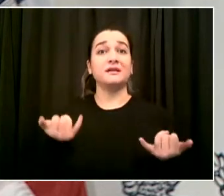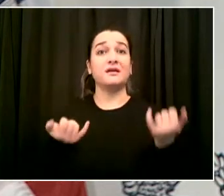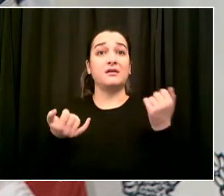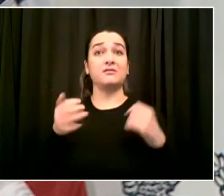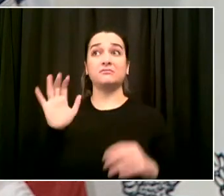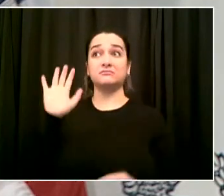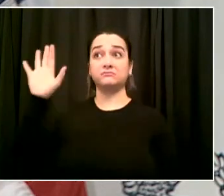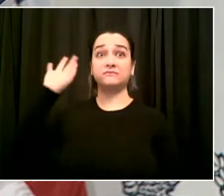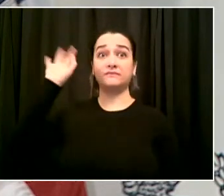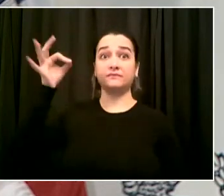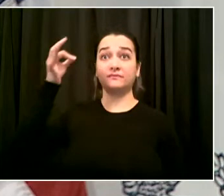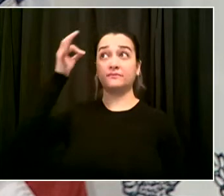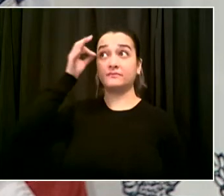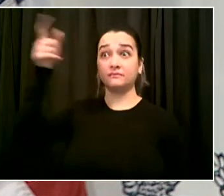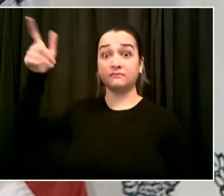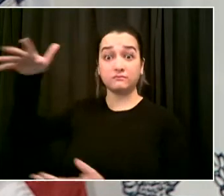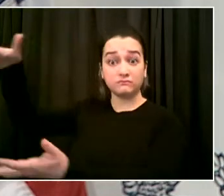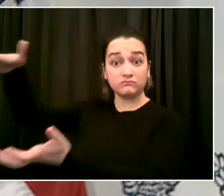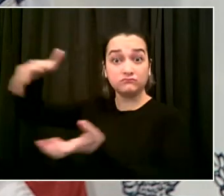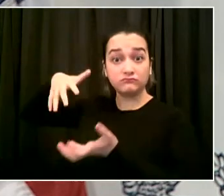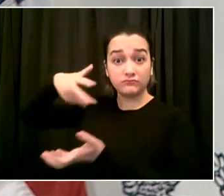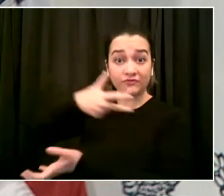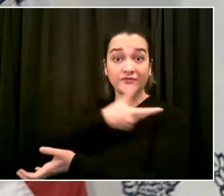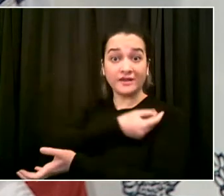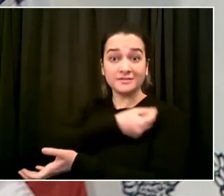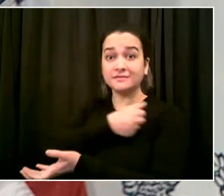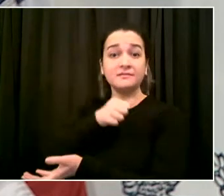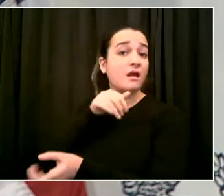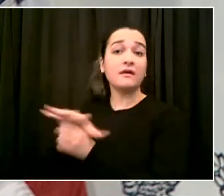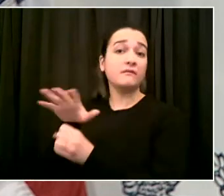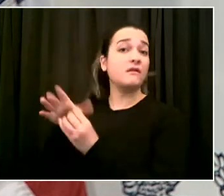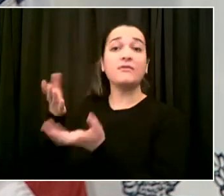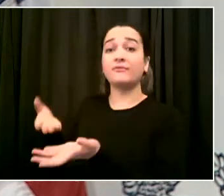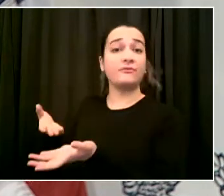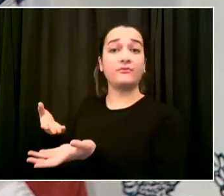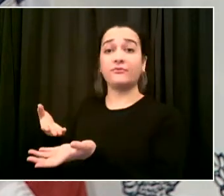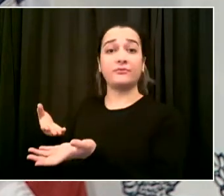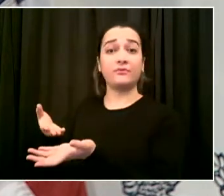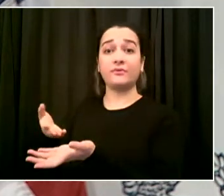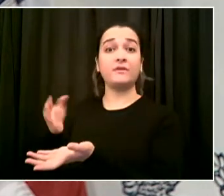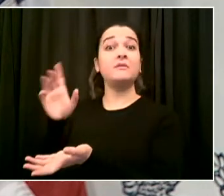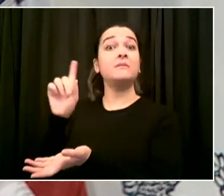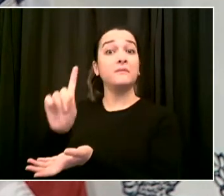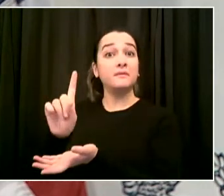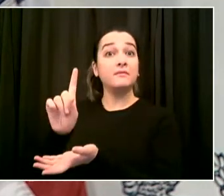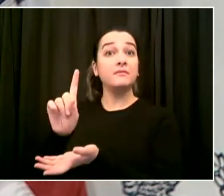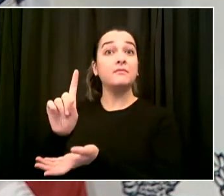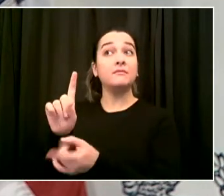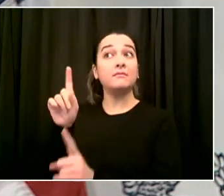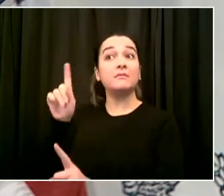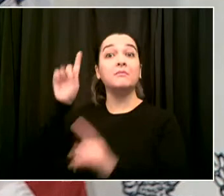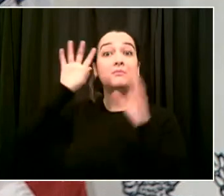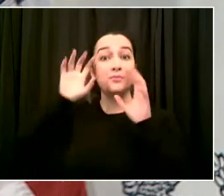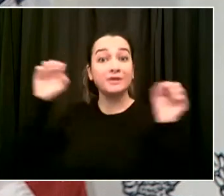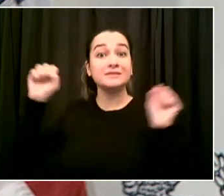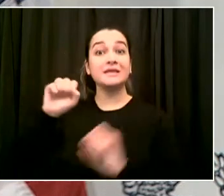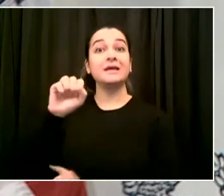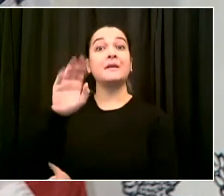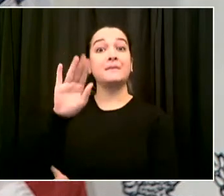WITH ENOUGH VACCINE. WE HAVE A NEW